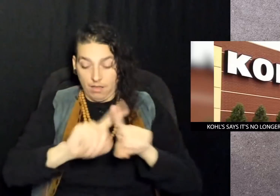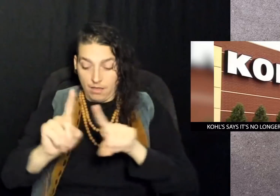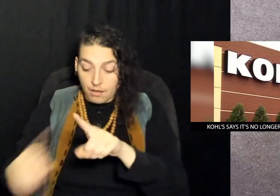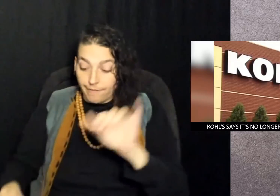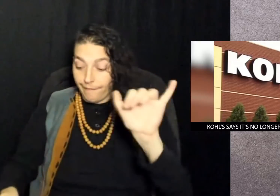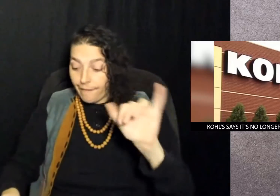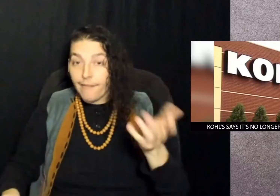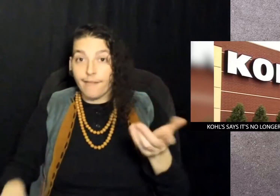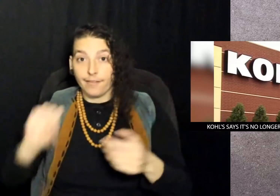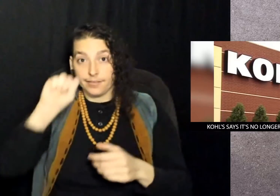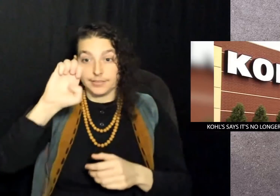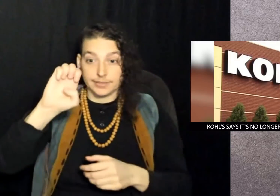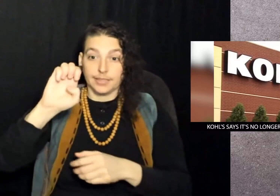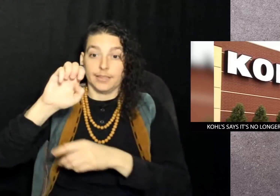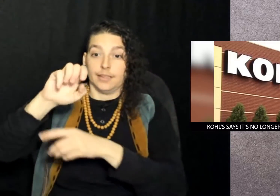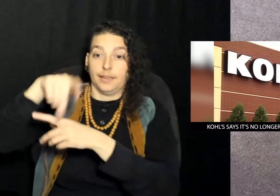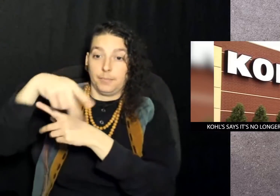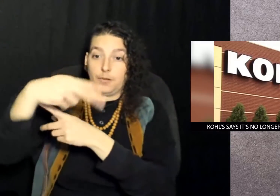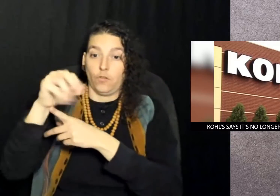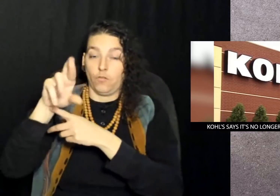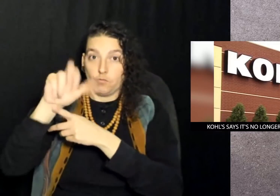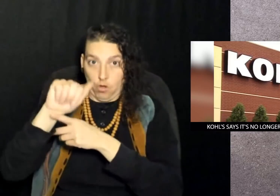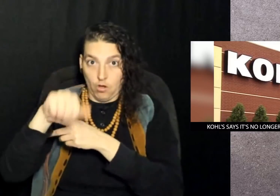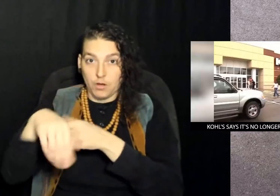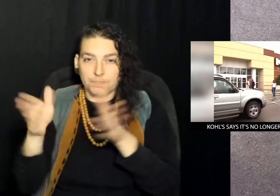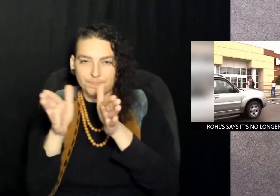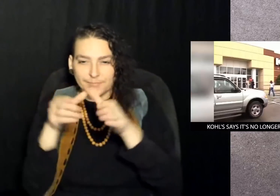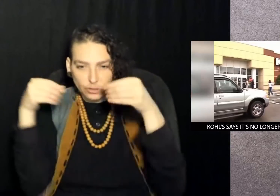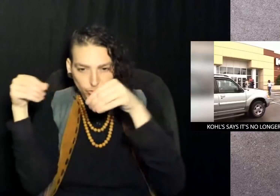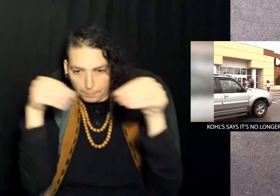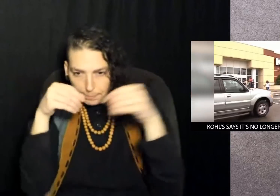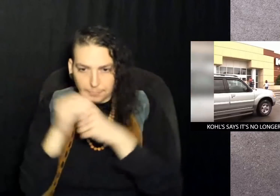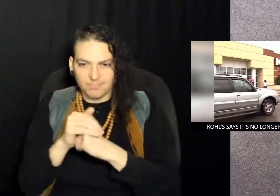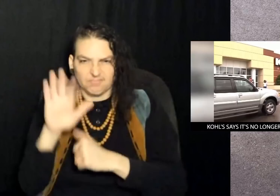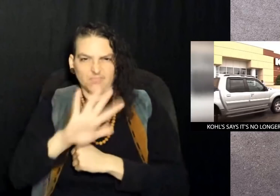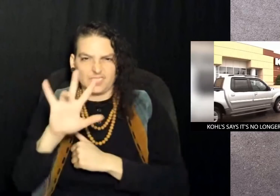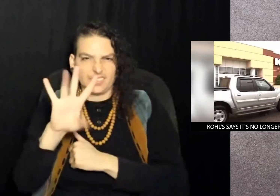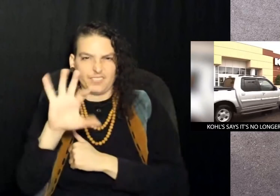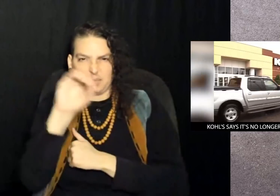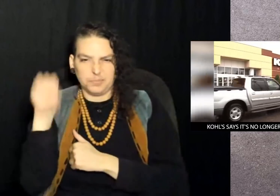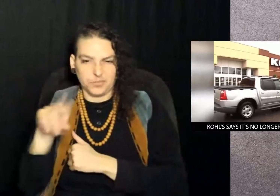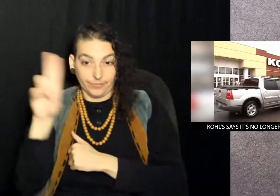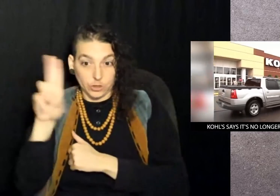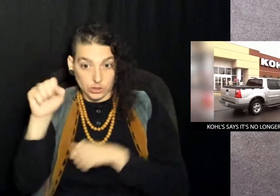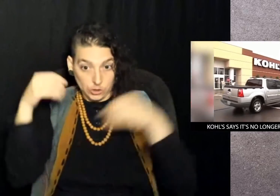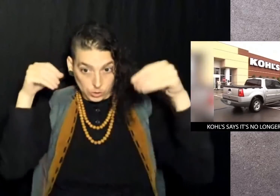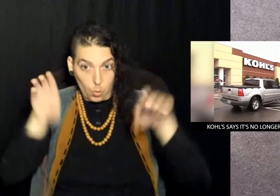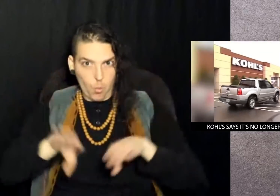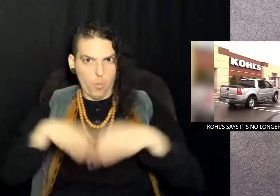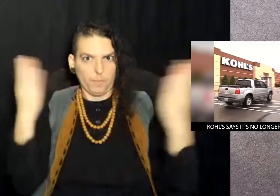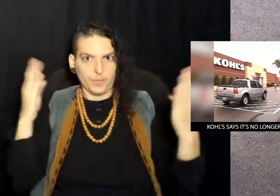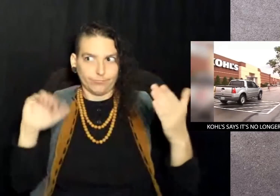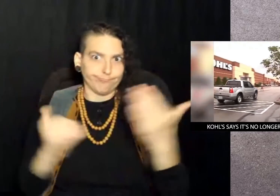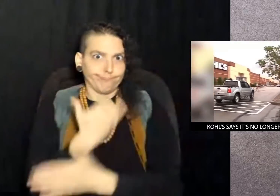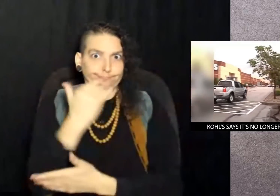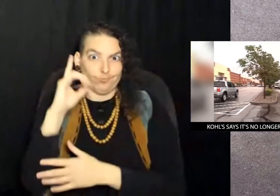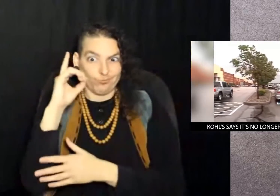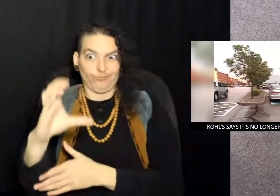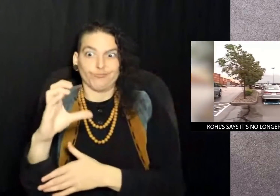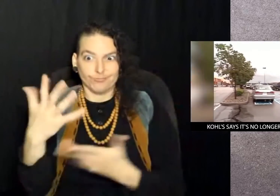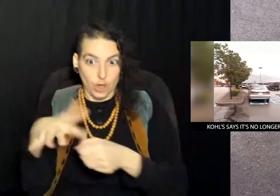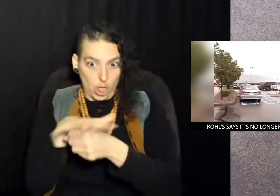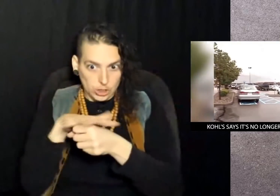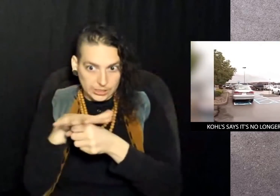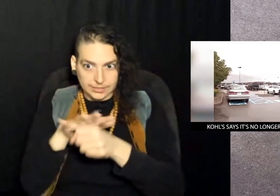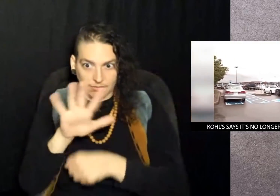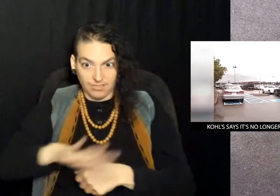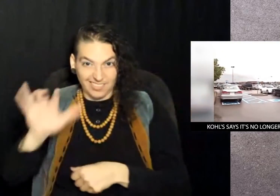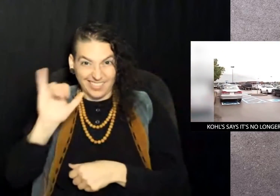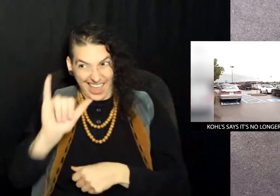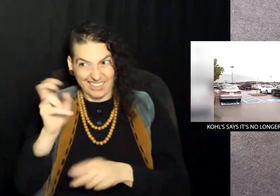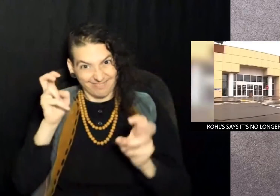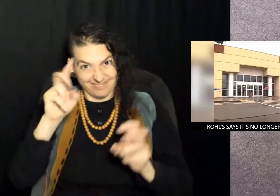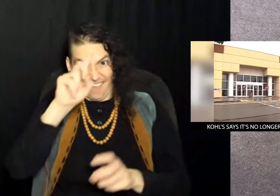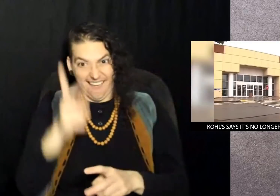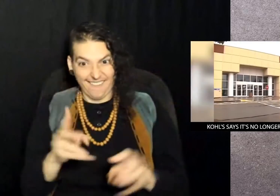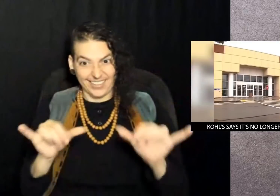be adding Sephora mini shops to about 75% of its US stores and open 100 new locations that will